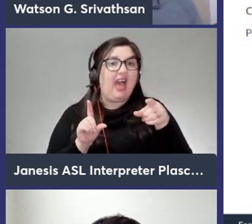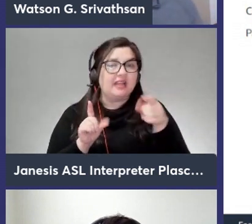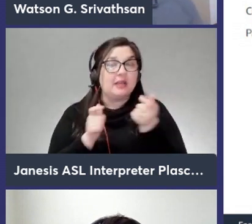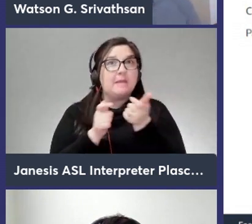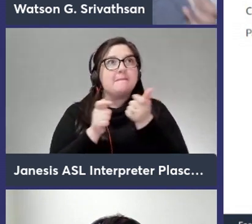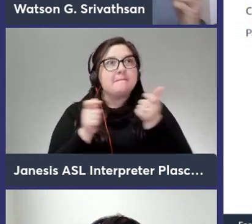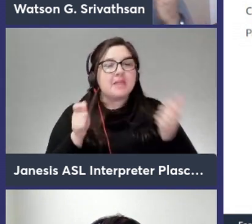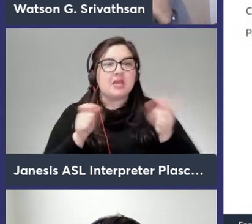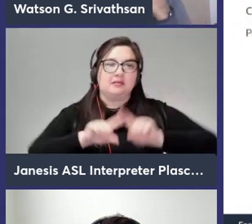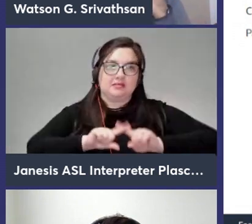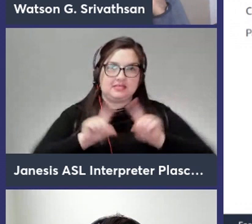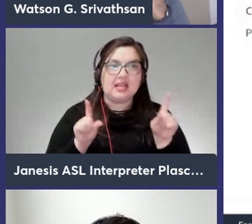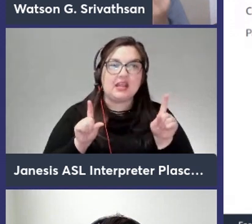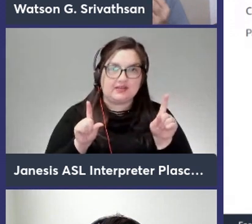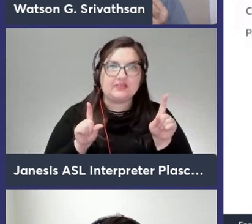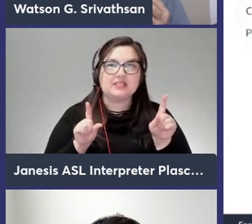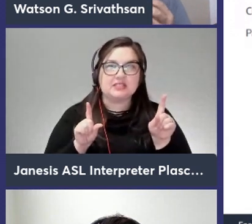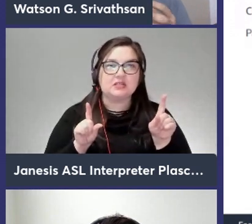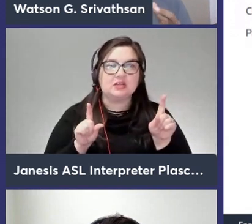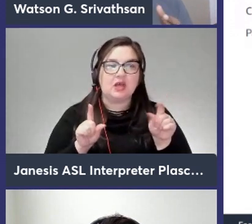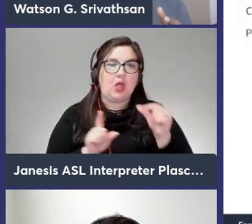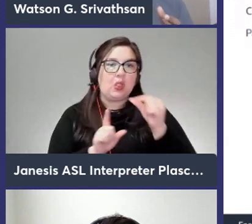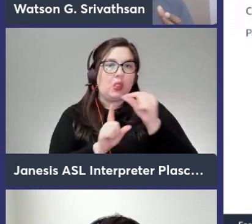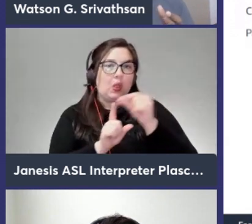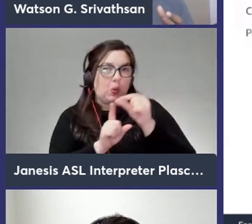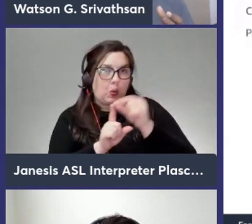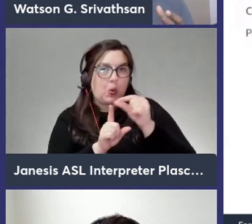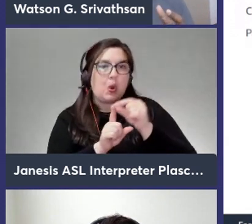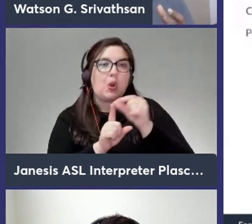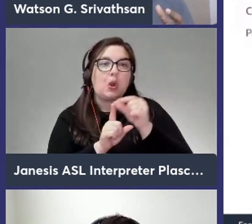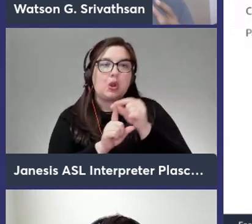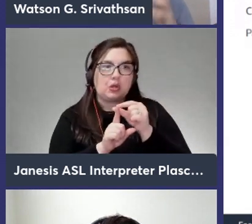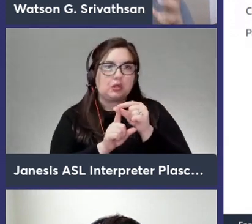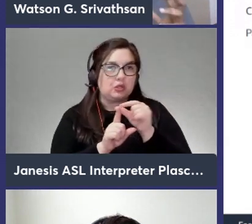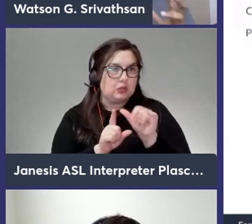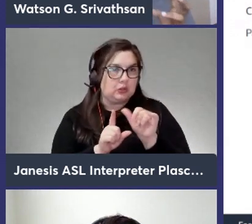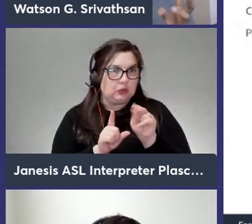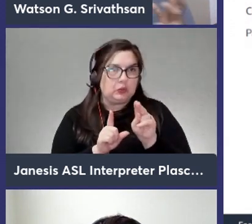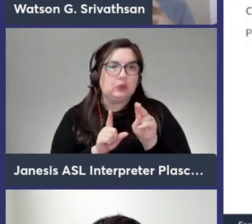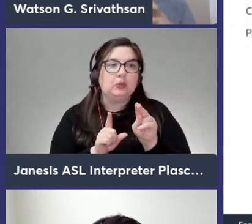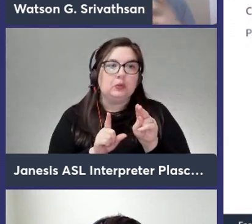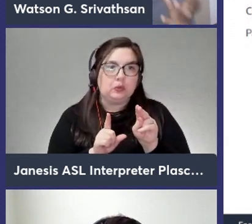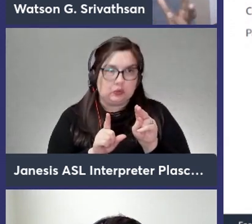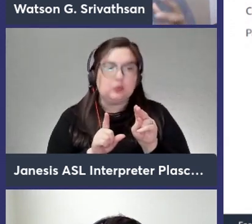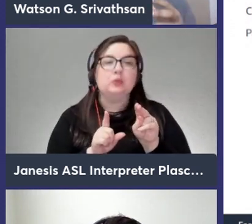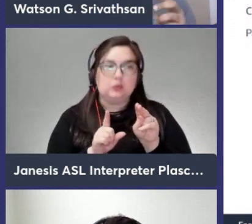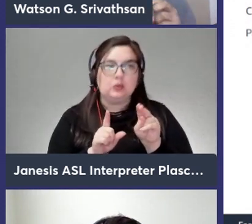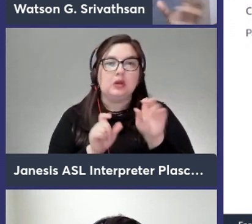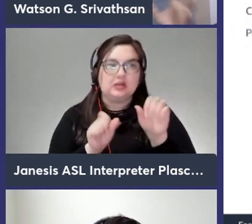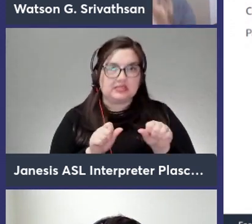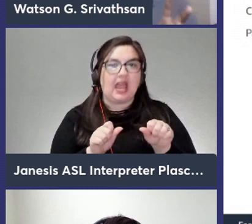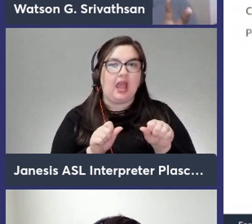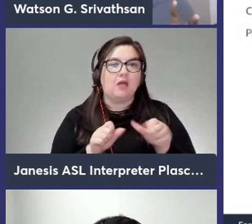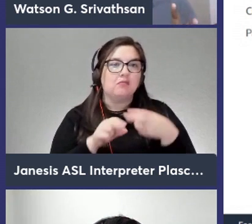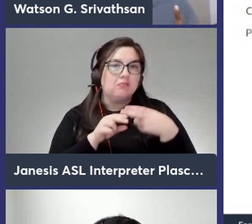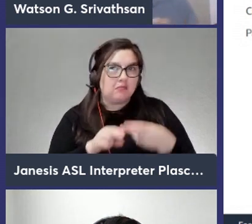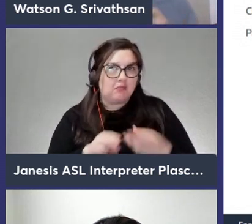Like, the word you can be both formal, we call it (speaks in Hindi) its more plural form